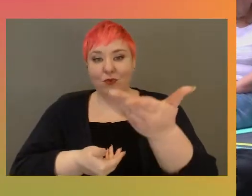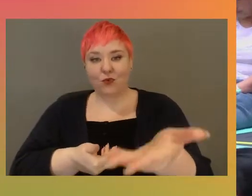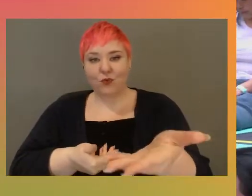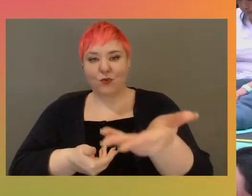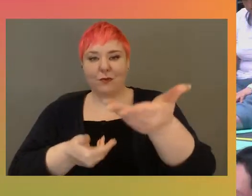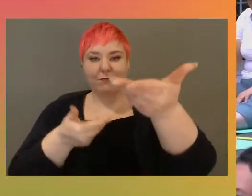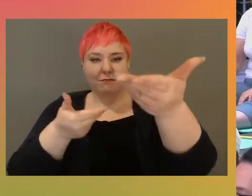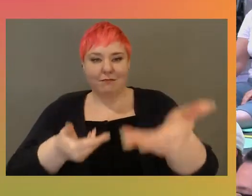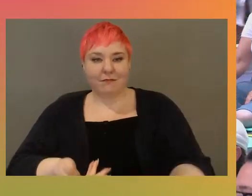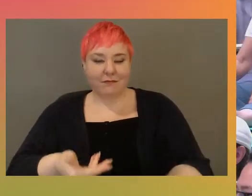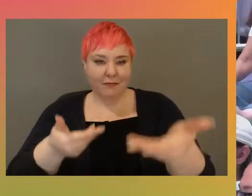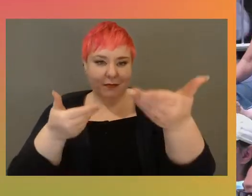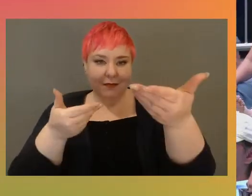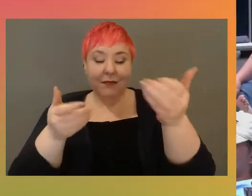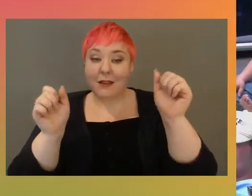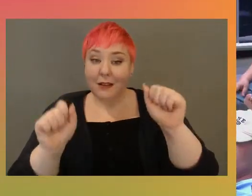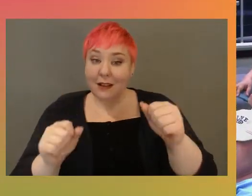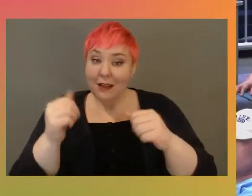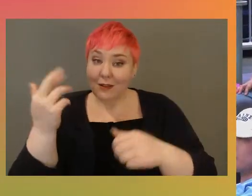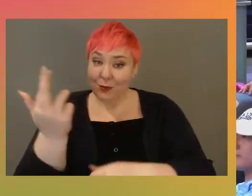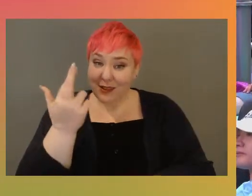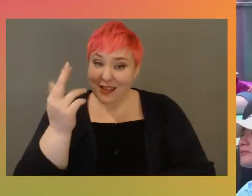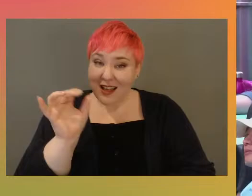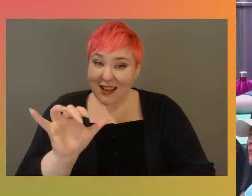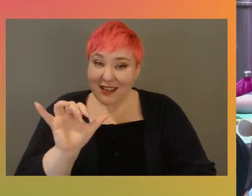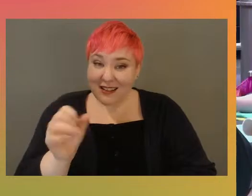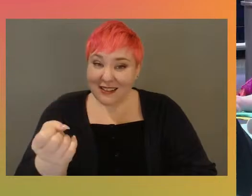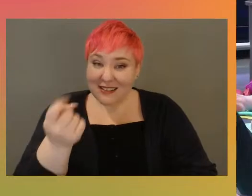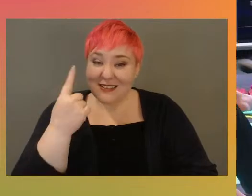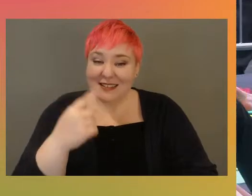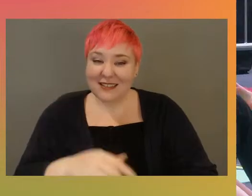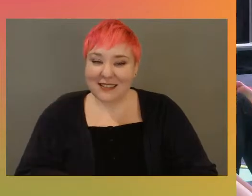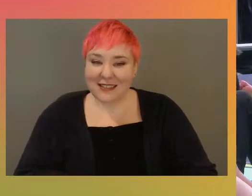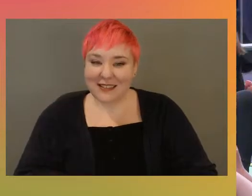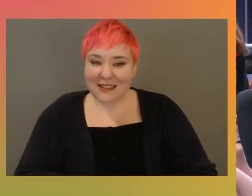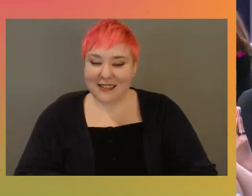YOUR MIND KNOWS HOW DEEPLY CONNECTED WE ARE. SO DEEPLY CONNECTED I AM YOU